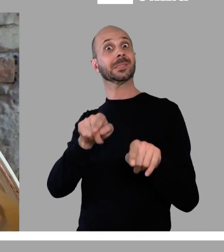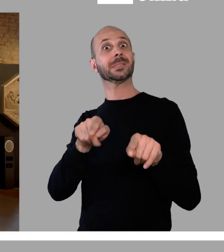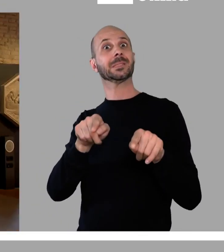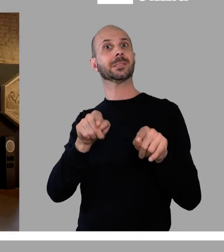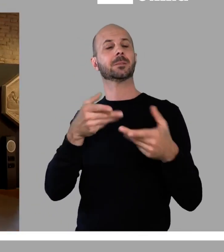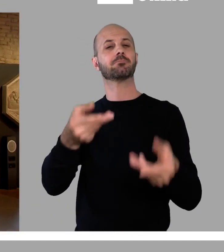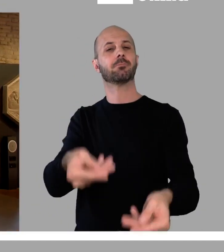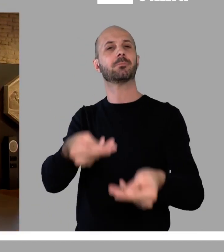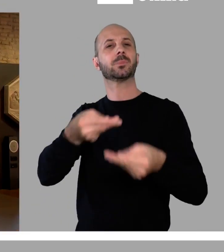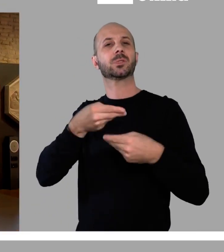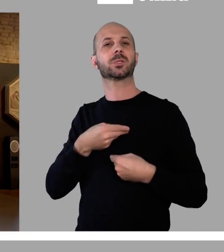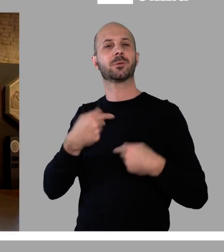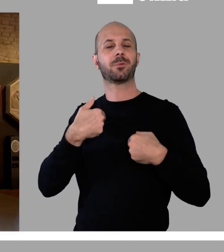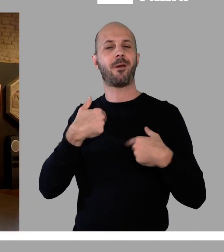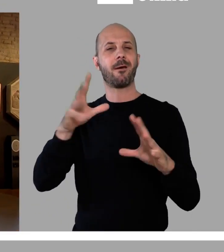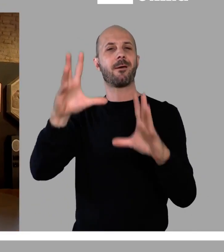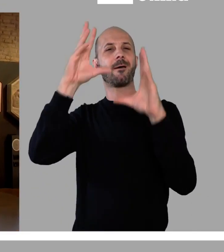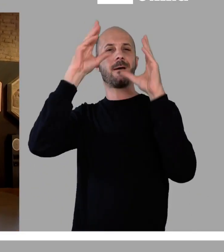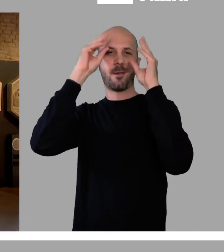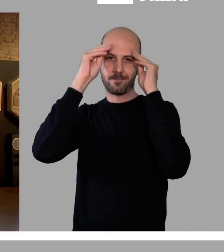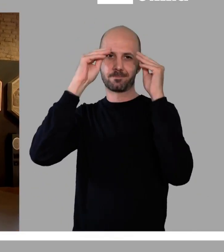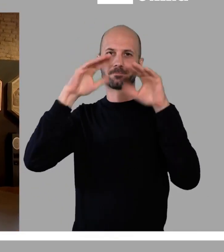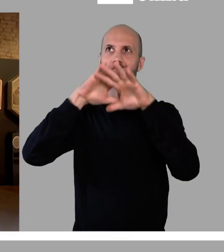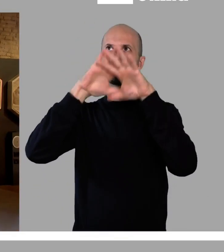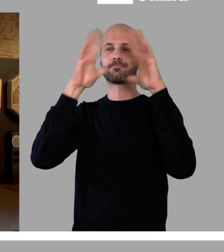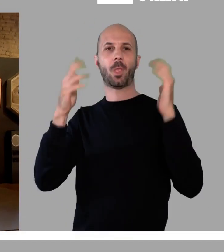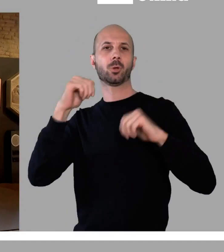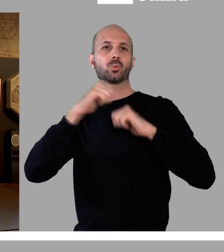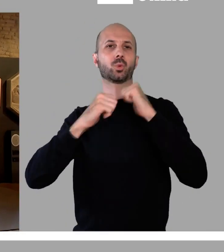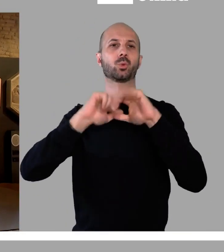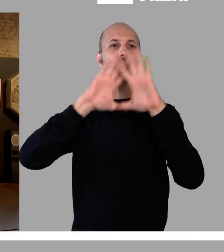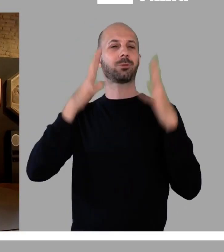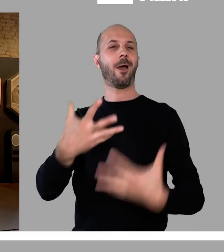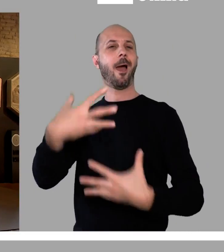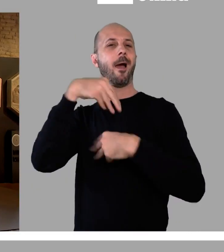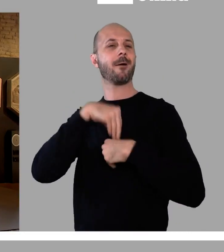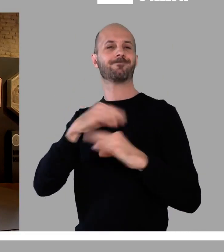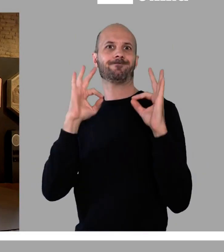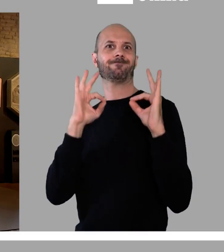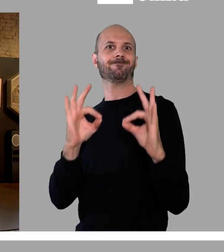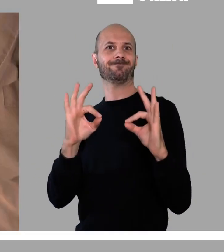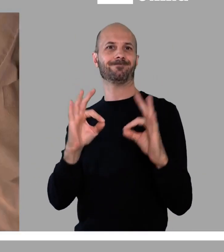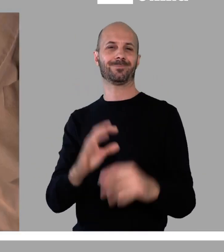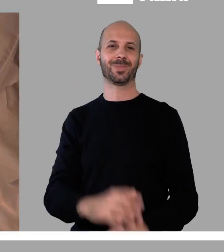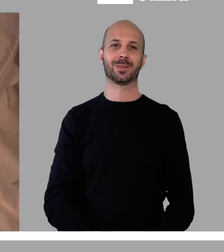we can perfectly understand its structure.